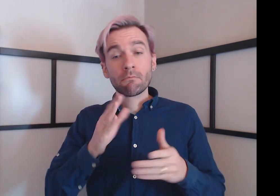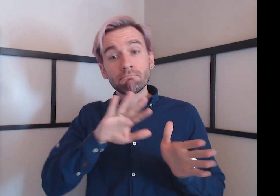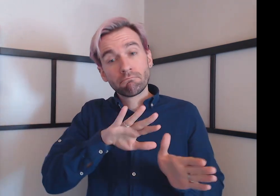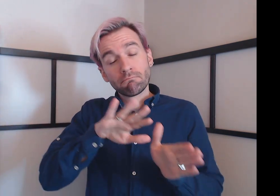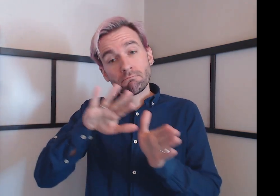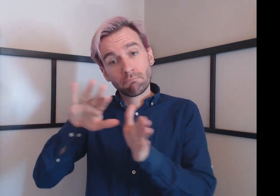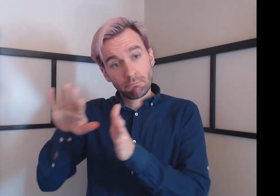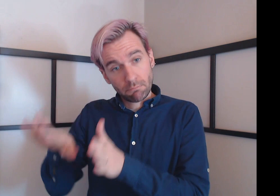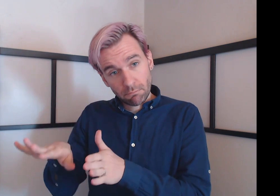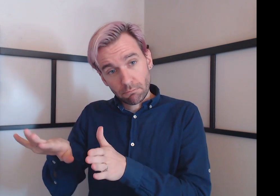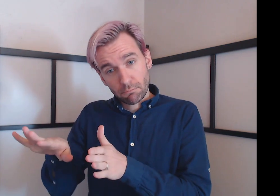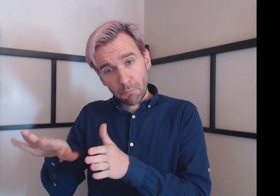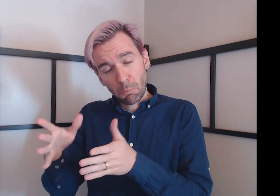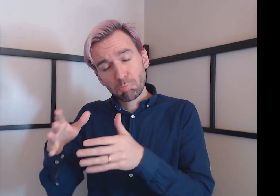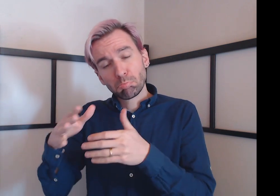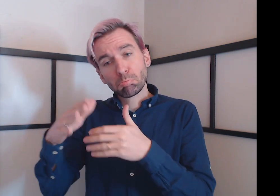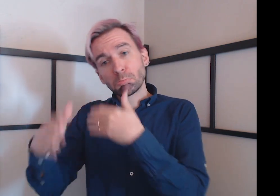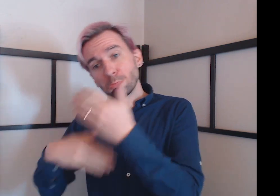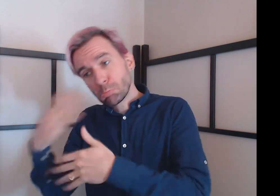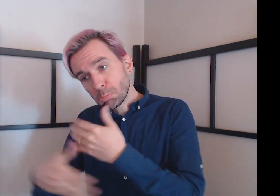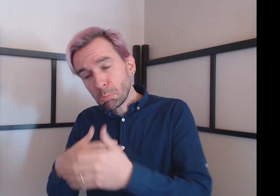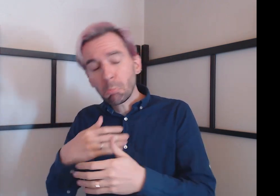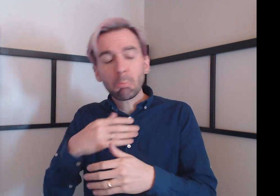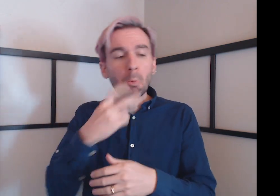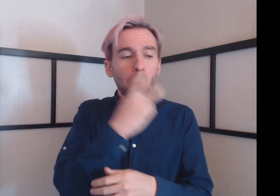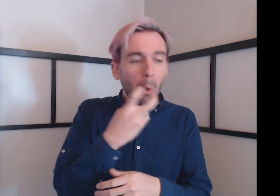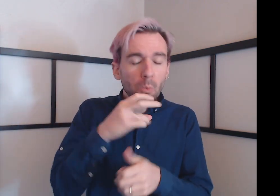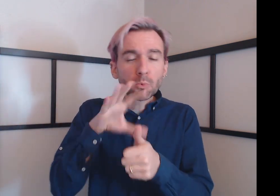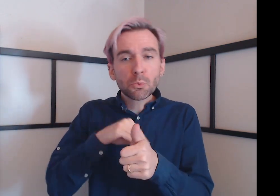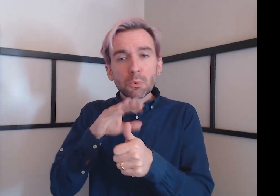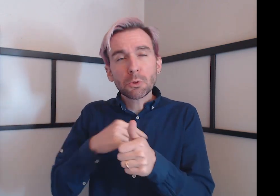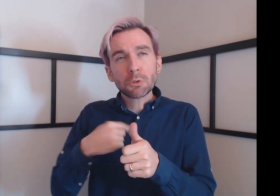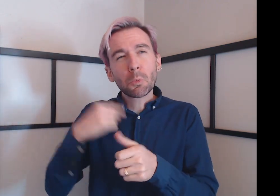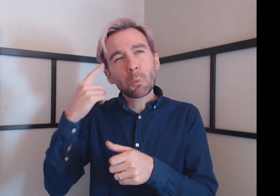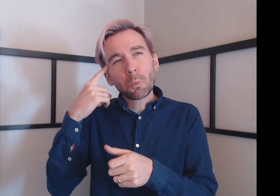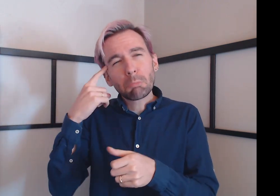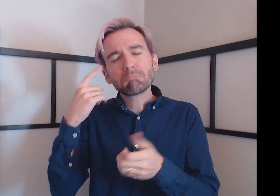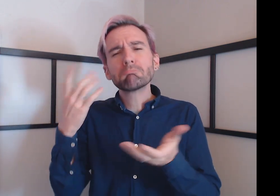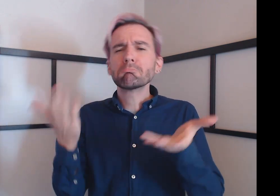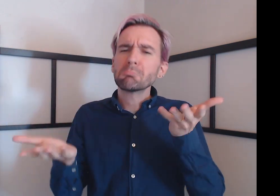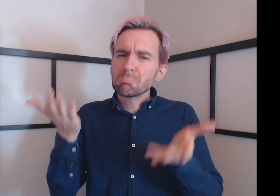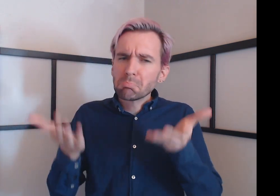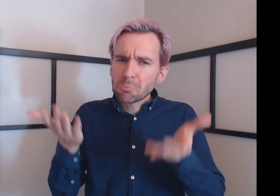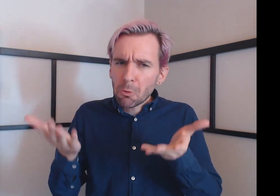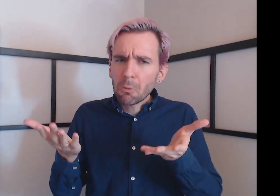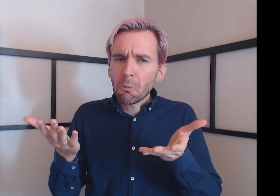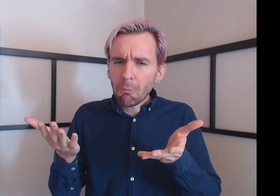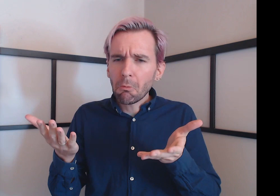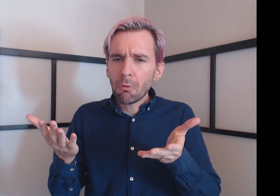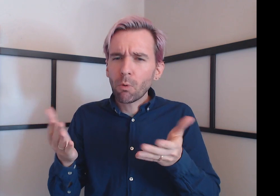But other than that, I don’t think there’s much different between them when it comes to learning,